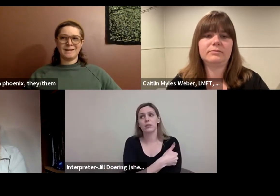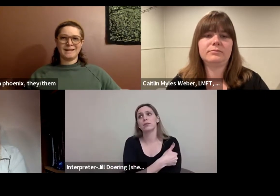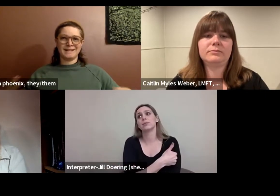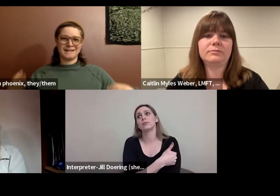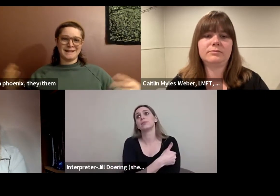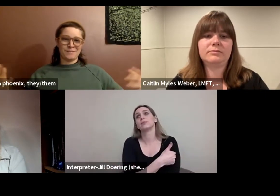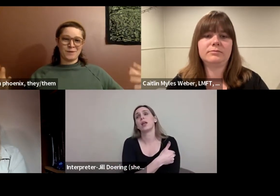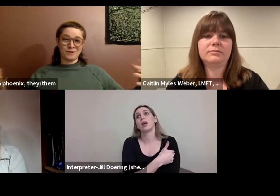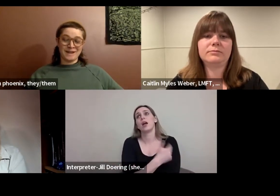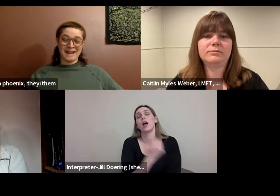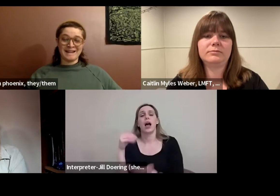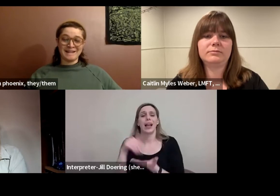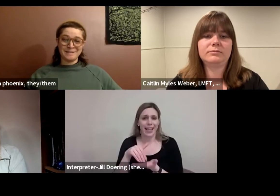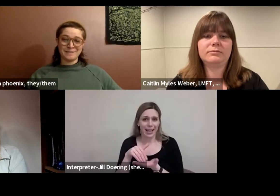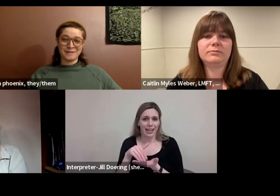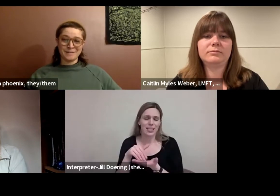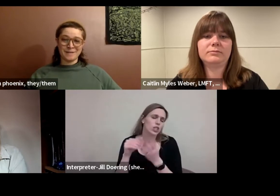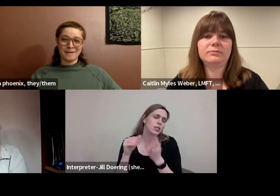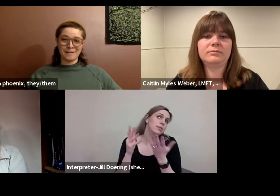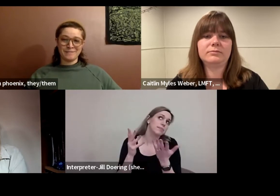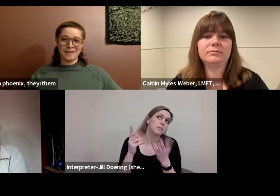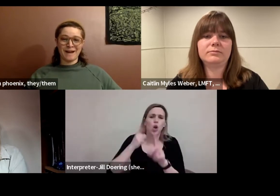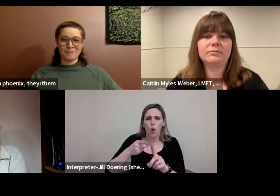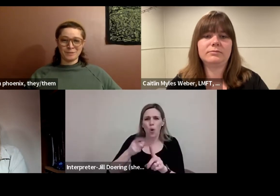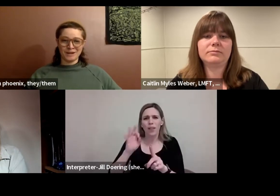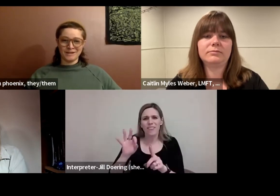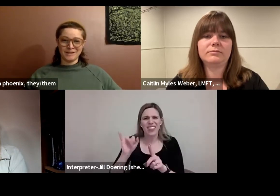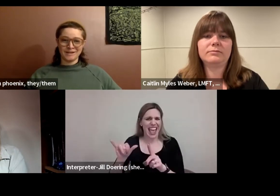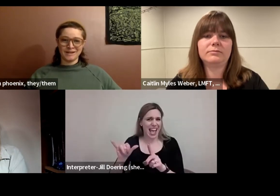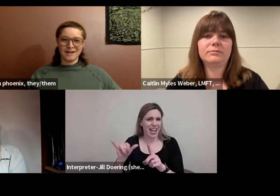Again, it's getting more creative about the options,